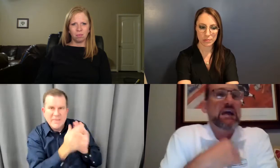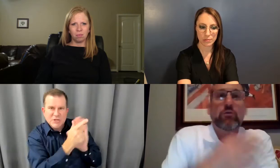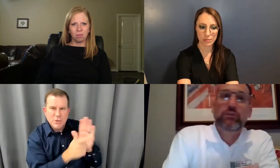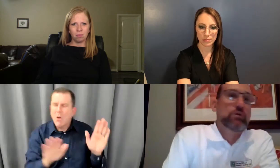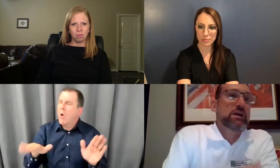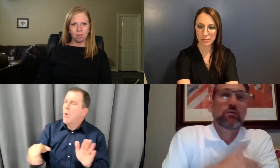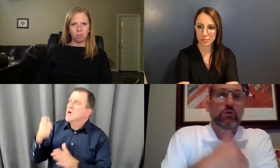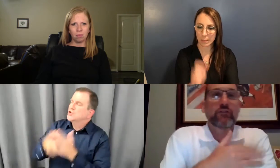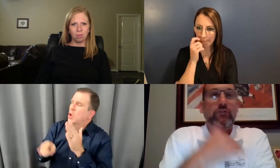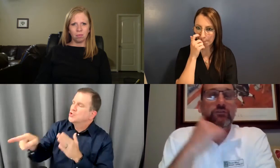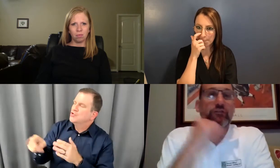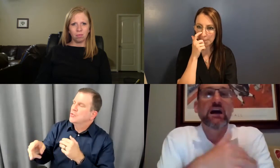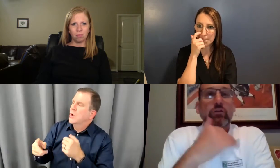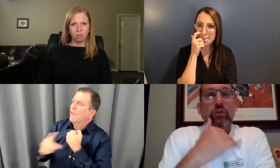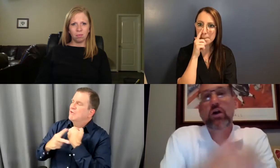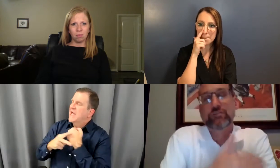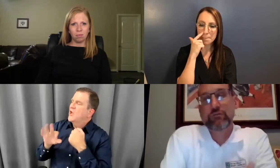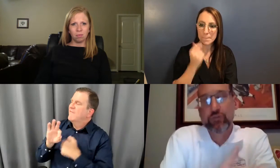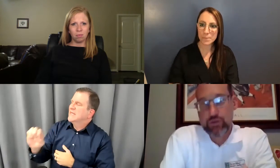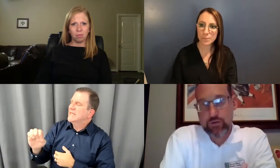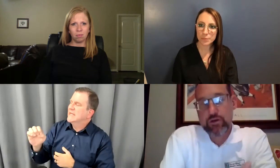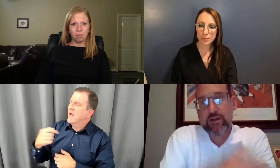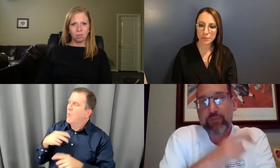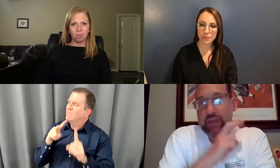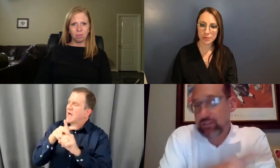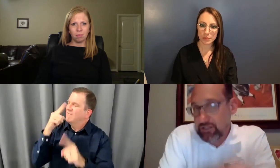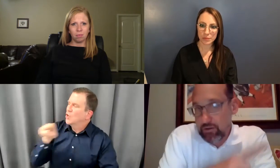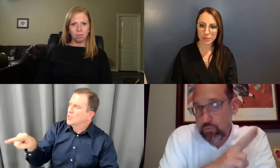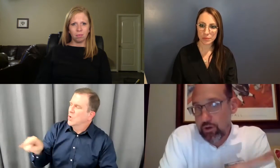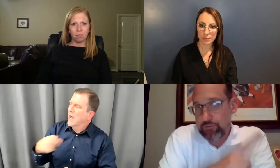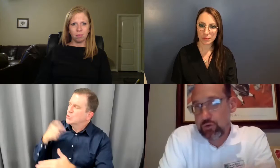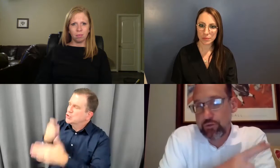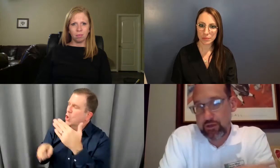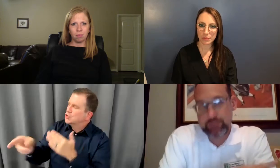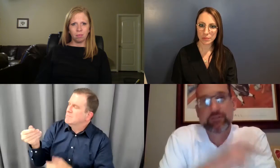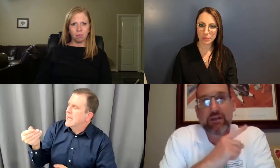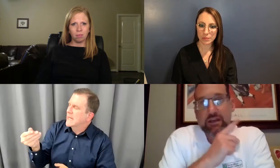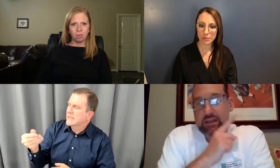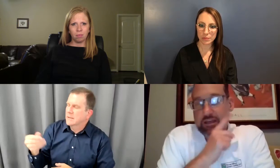an hourly rate or whatever to file the lawsuit for you, that should tell you one of two things,